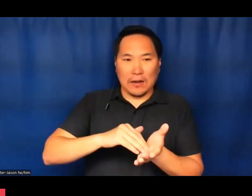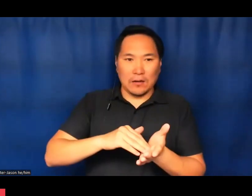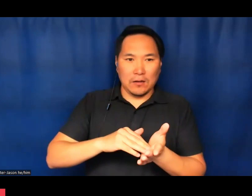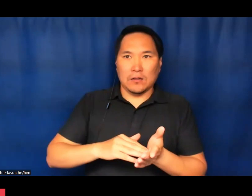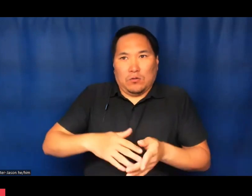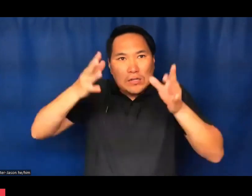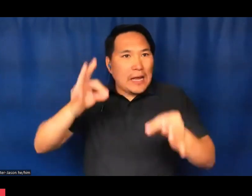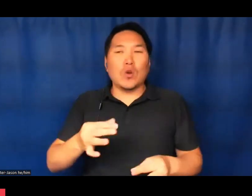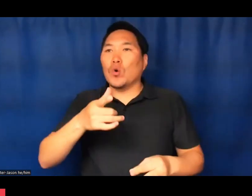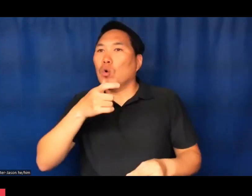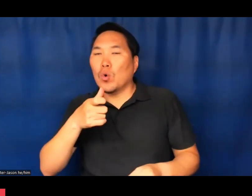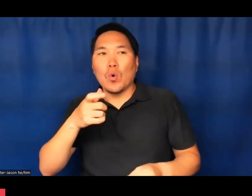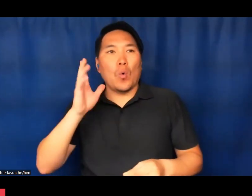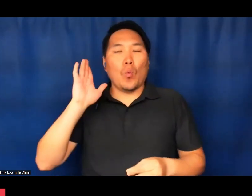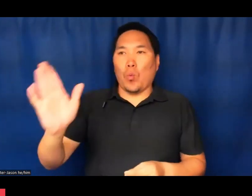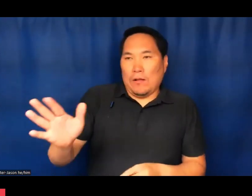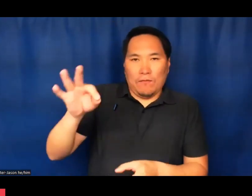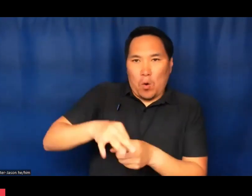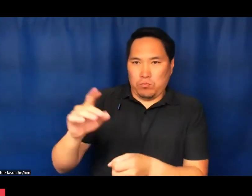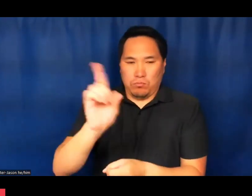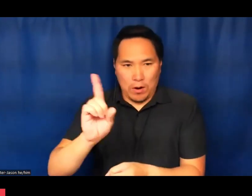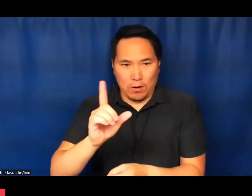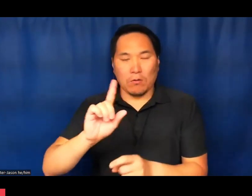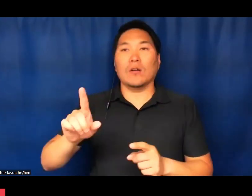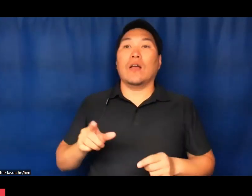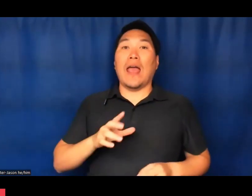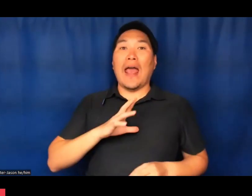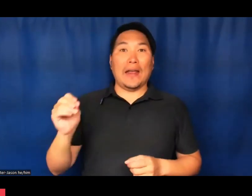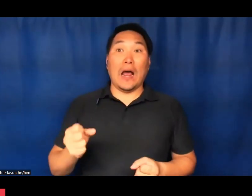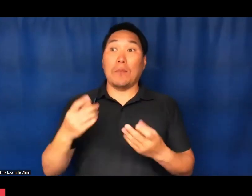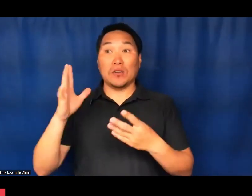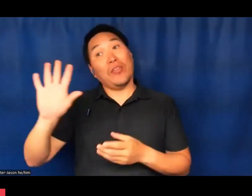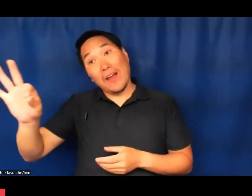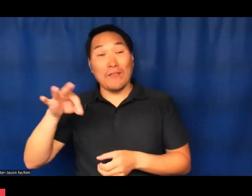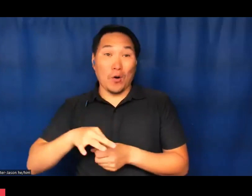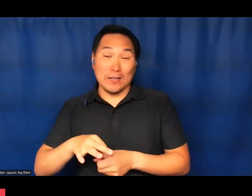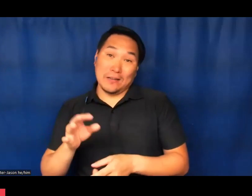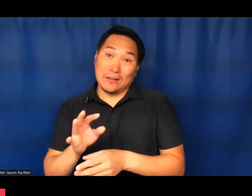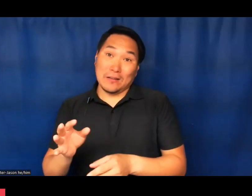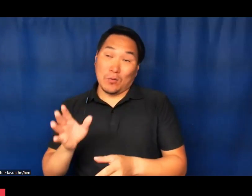in when they go to get a ballot at election time and how much their vote matters and where their vote is counted.